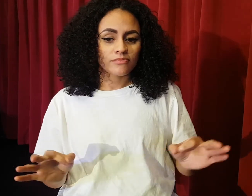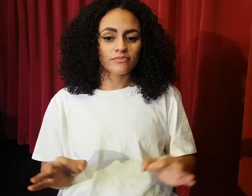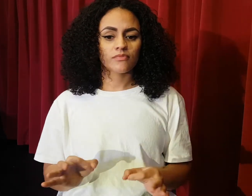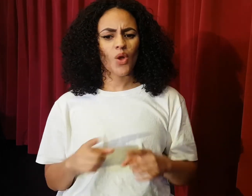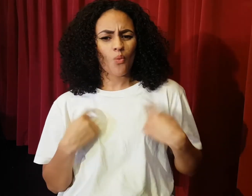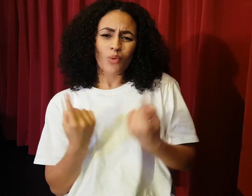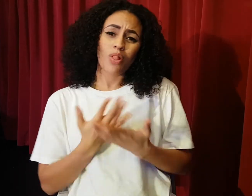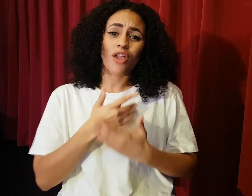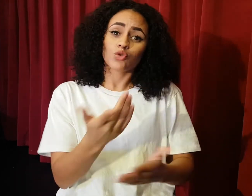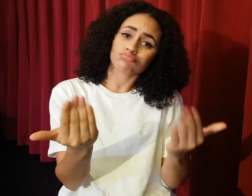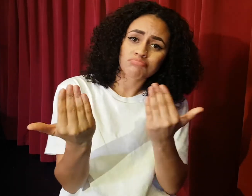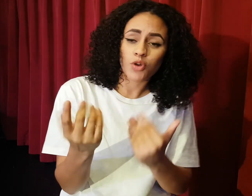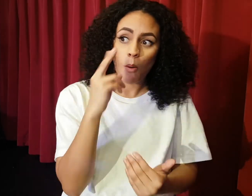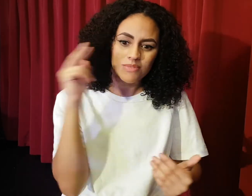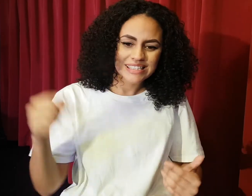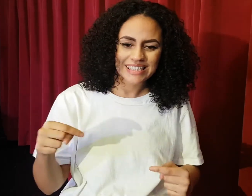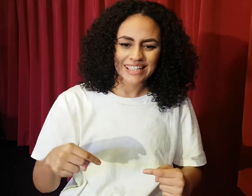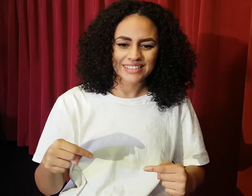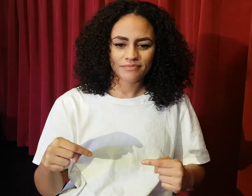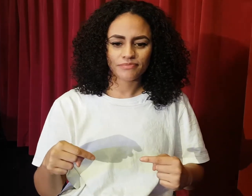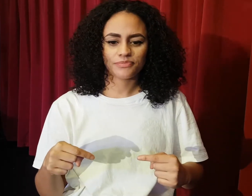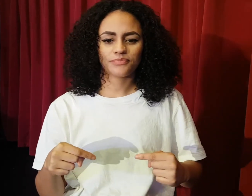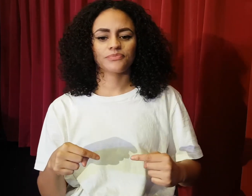We would love you to come and see it!